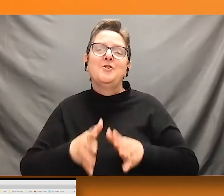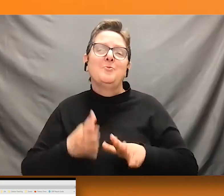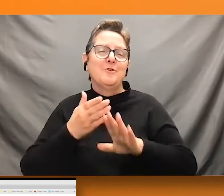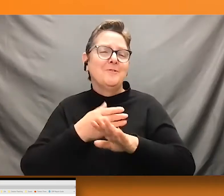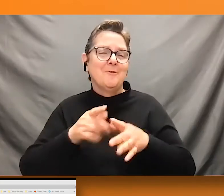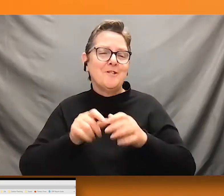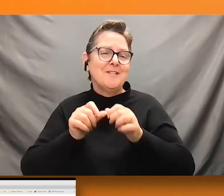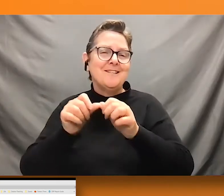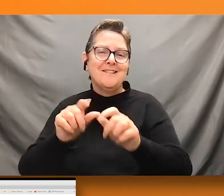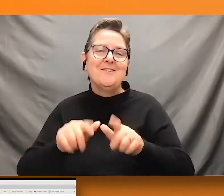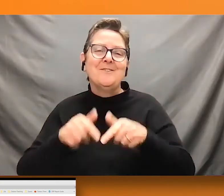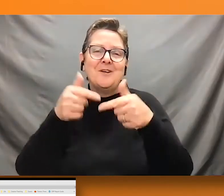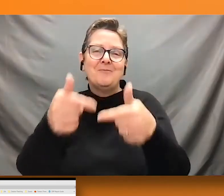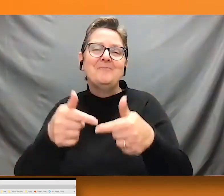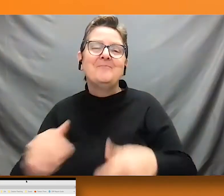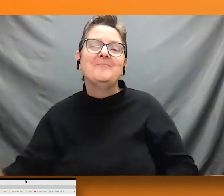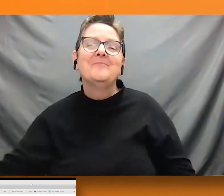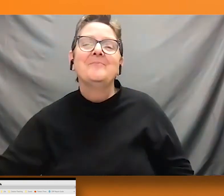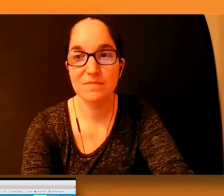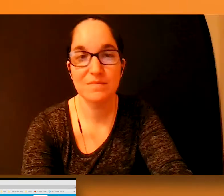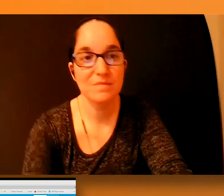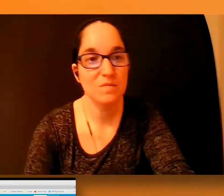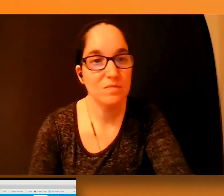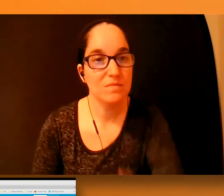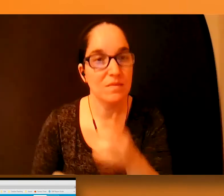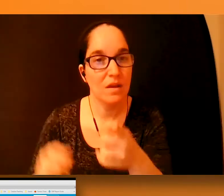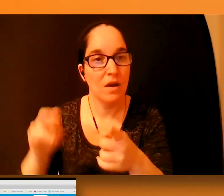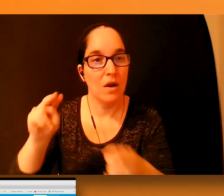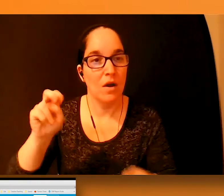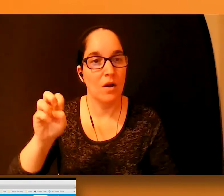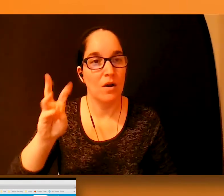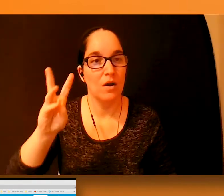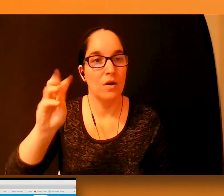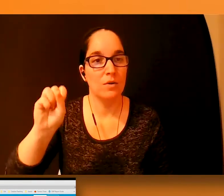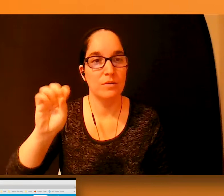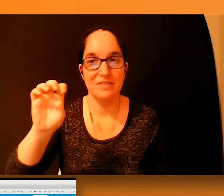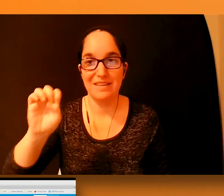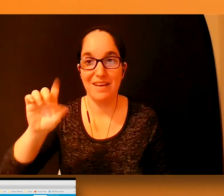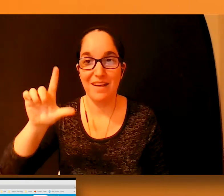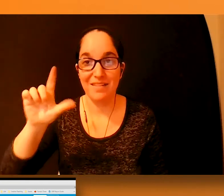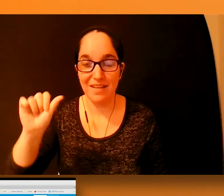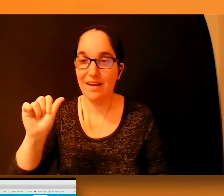whatever you're trying to accomplish. So, Newsela does have a pay structure.